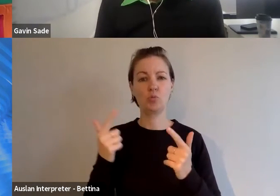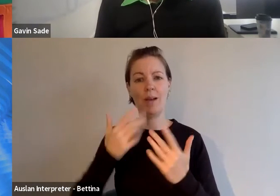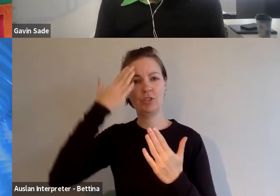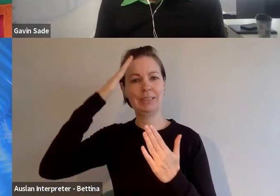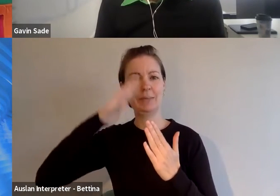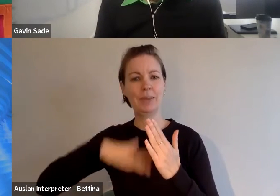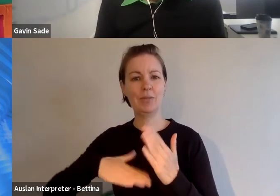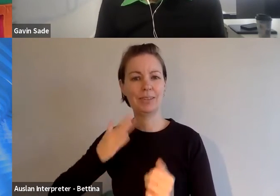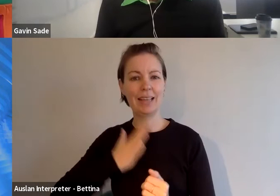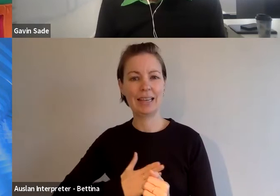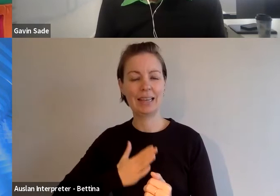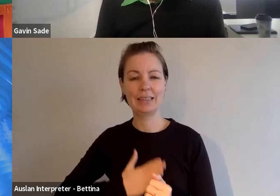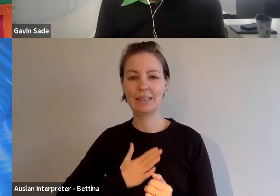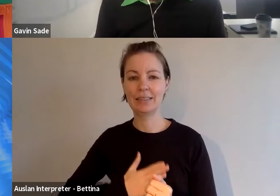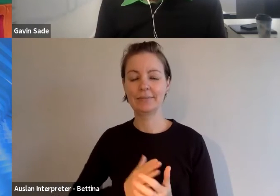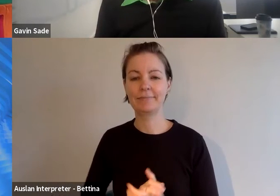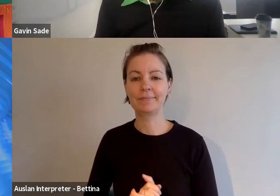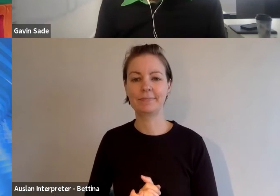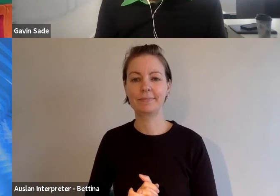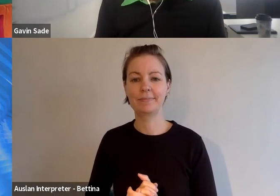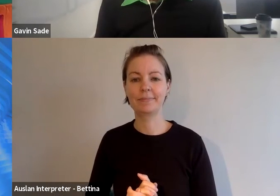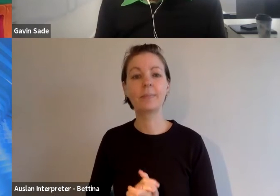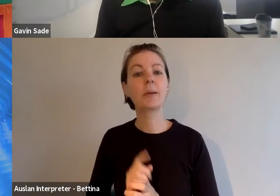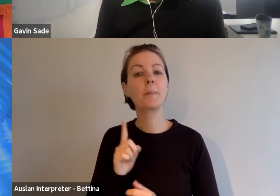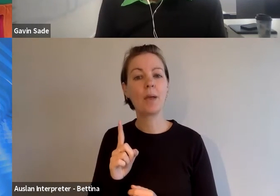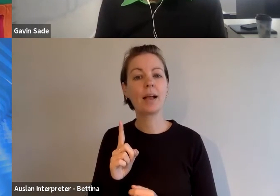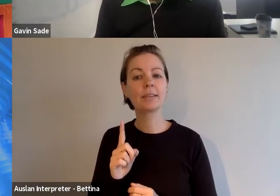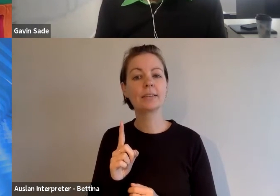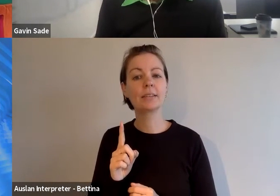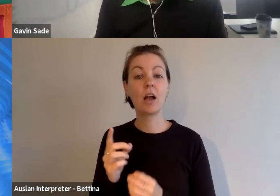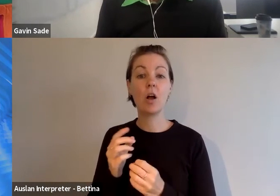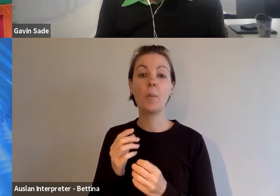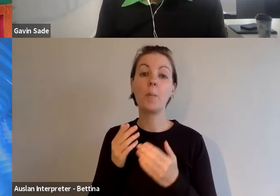So I think that there was that. But overwhelmingly the feedback that we did get